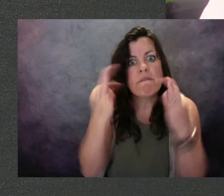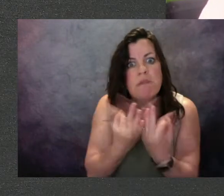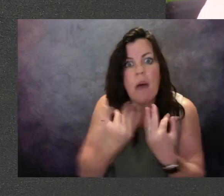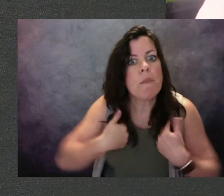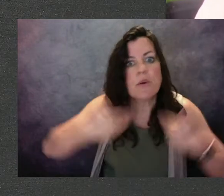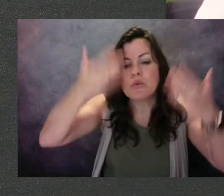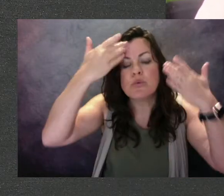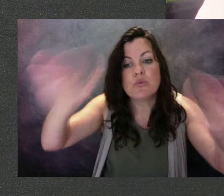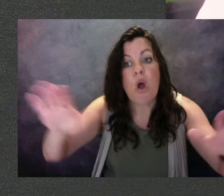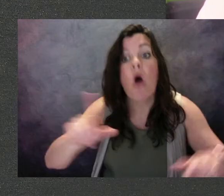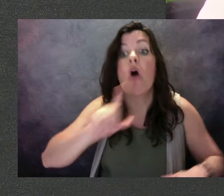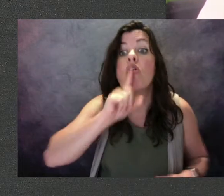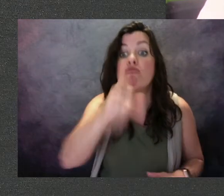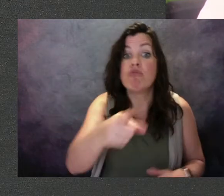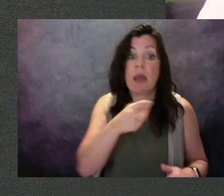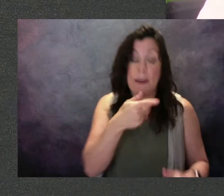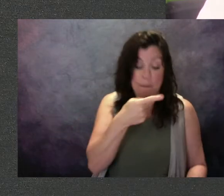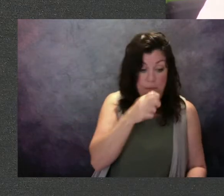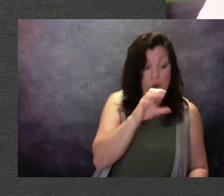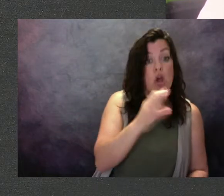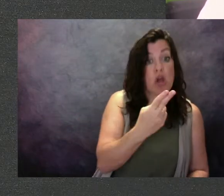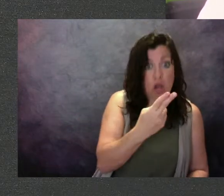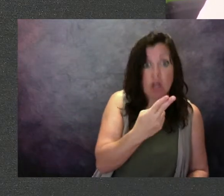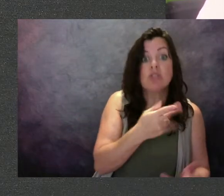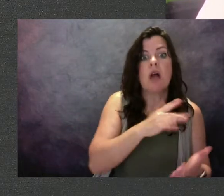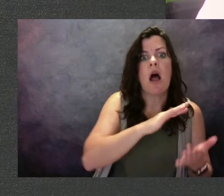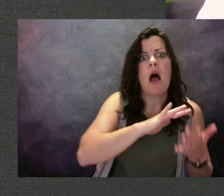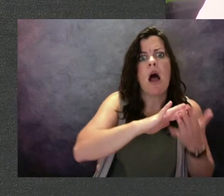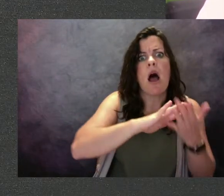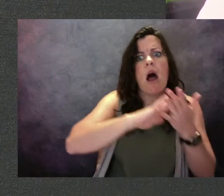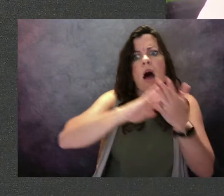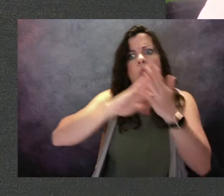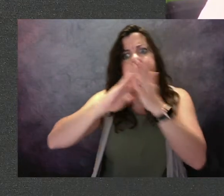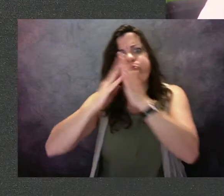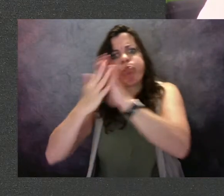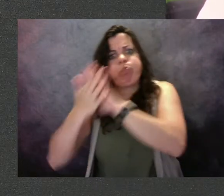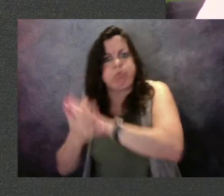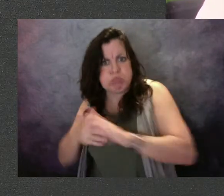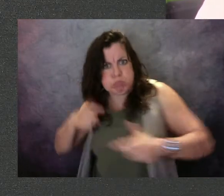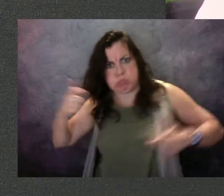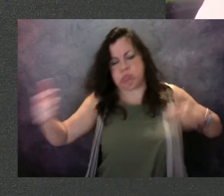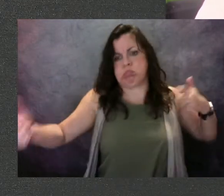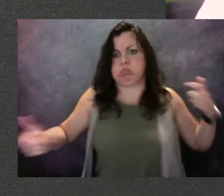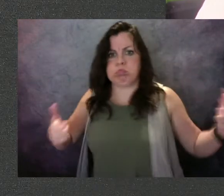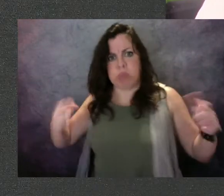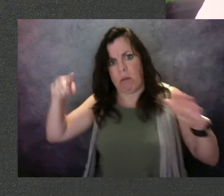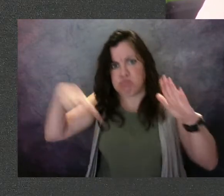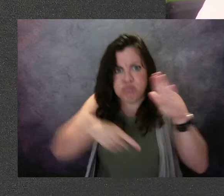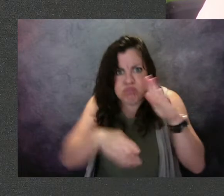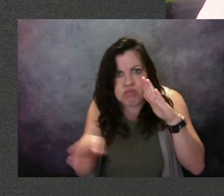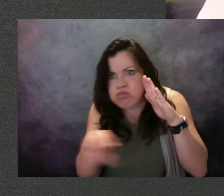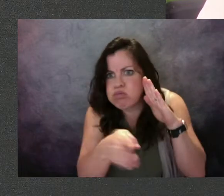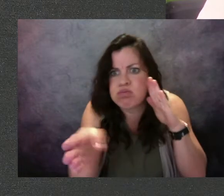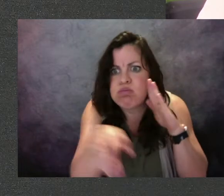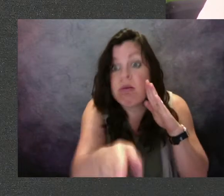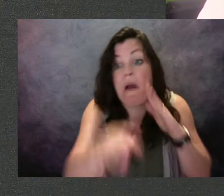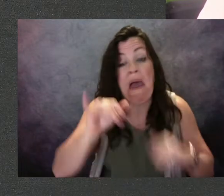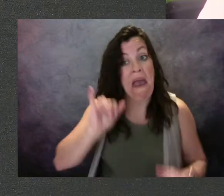That's pretty neat. Yes. They both live in the same lake, so they're like cousins. They're like cousins. Yeah, very good. Okay, we also learned about the parts of a fish,